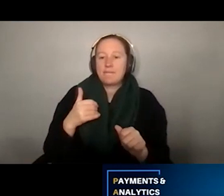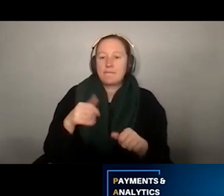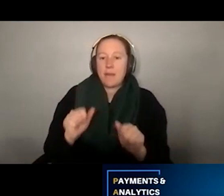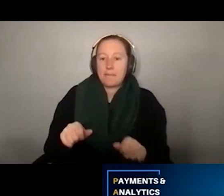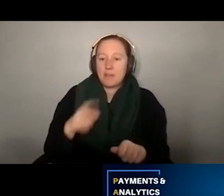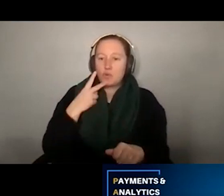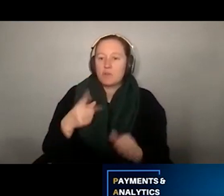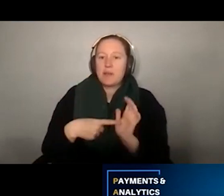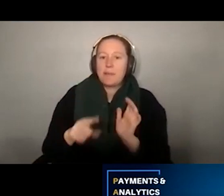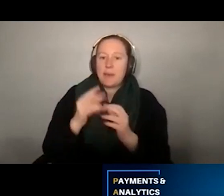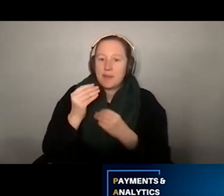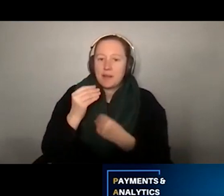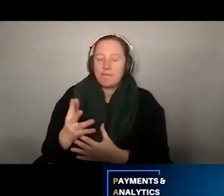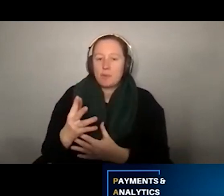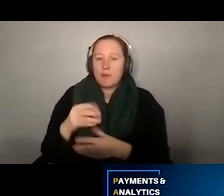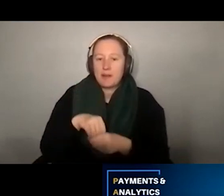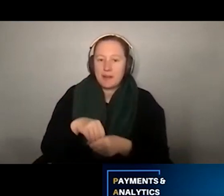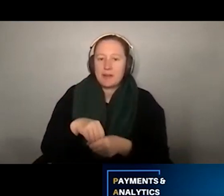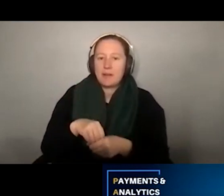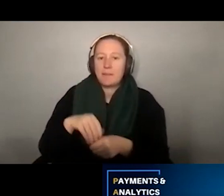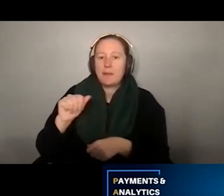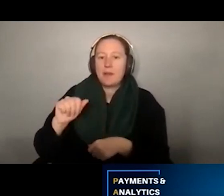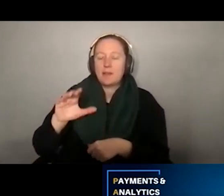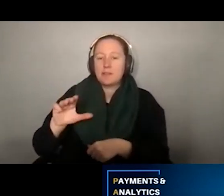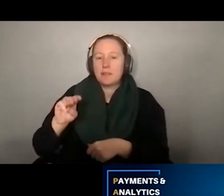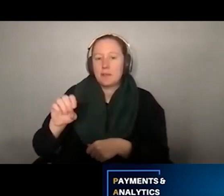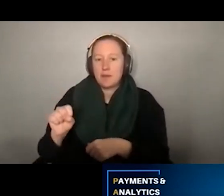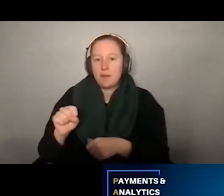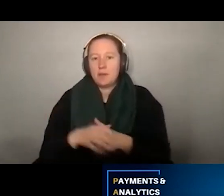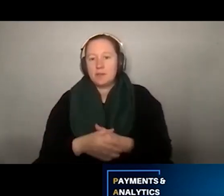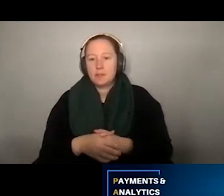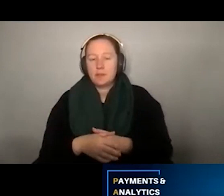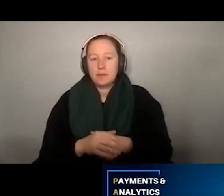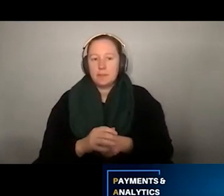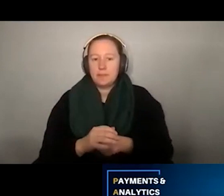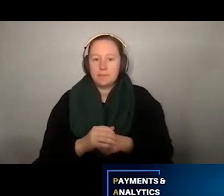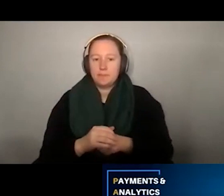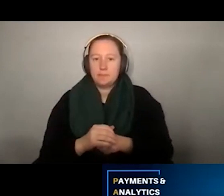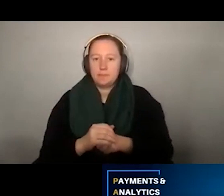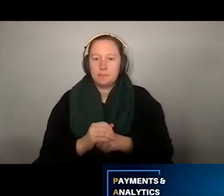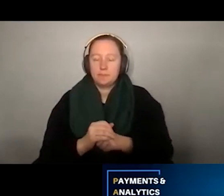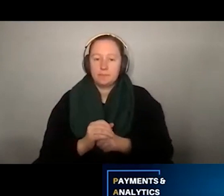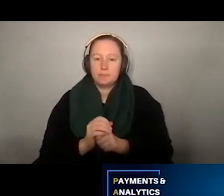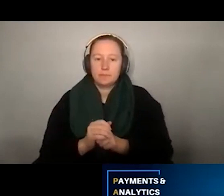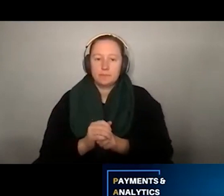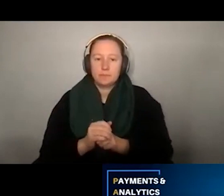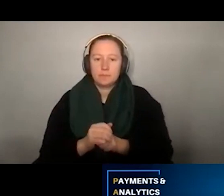payment information in ACMS? Lucentia Davidson: Into PI's?